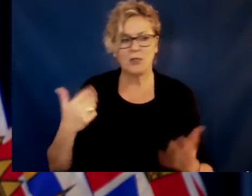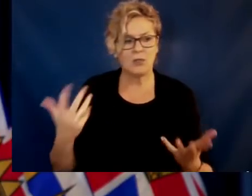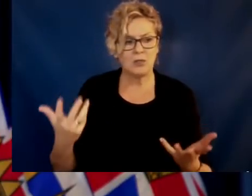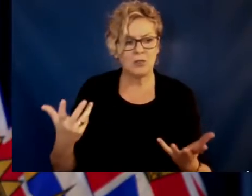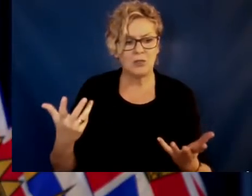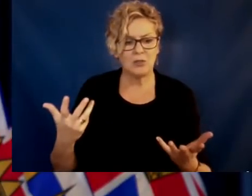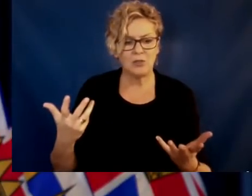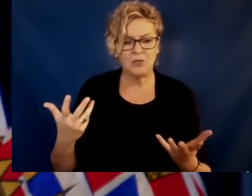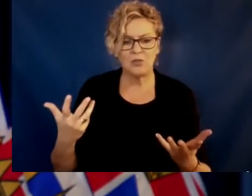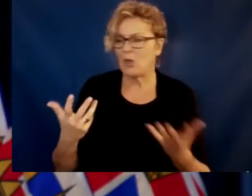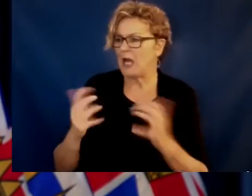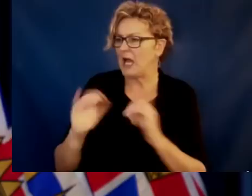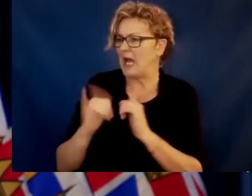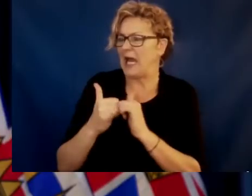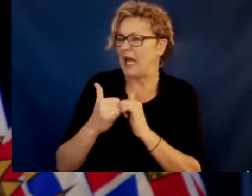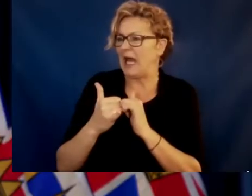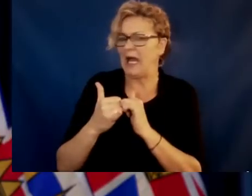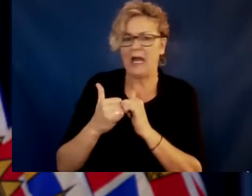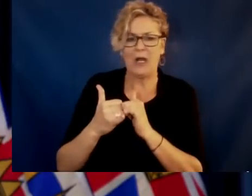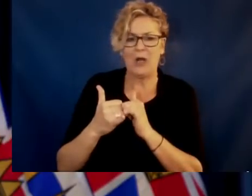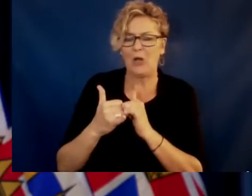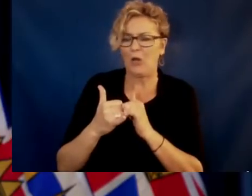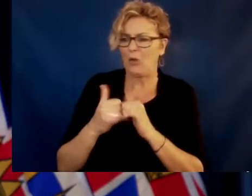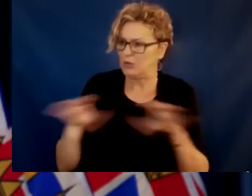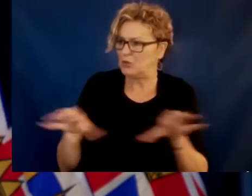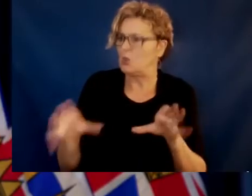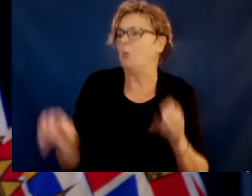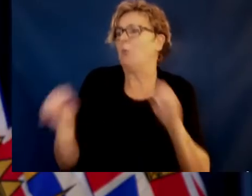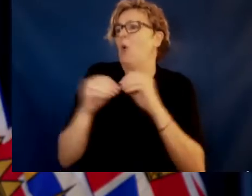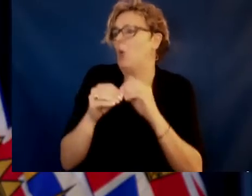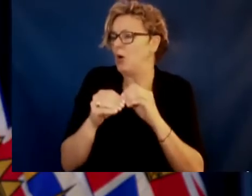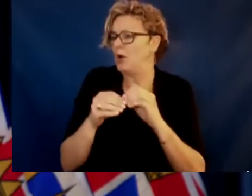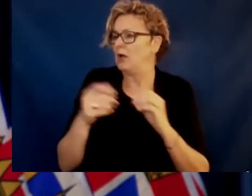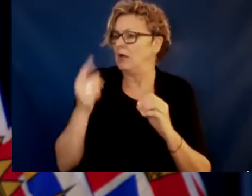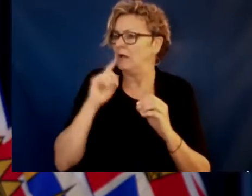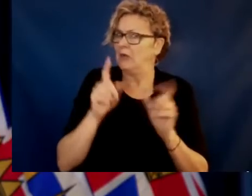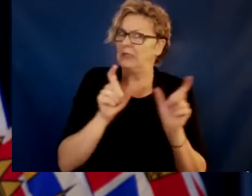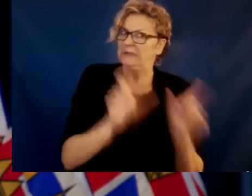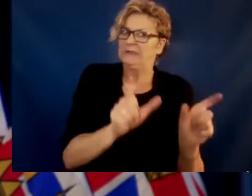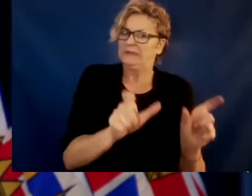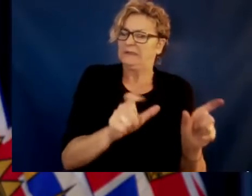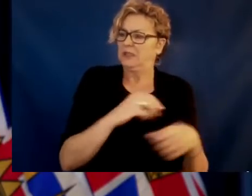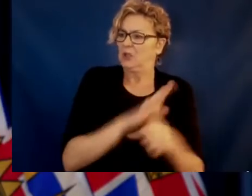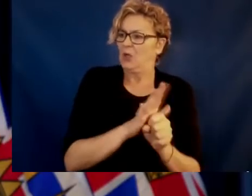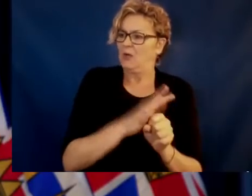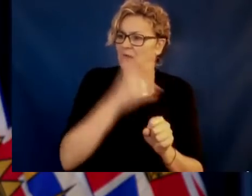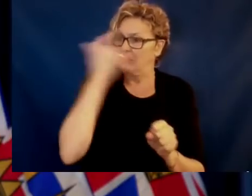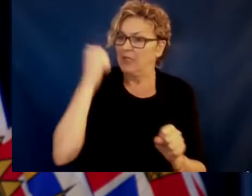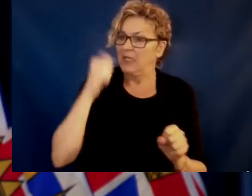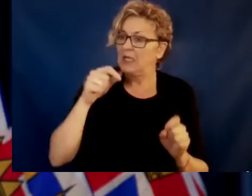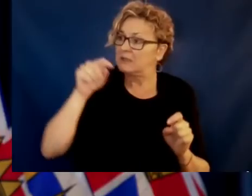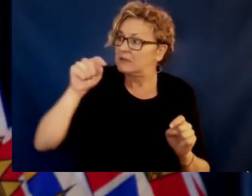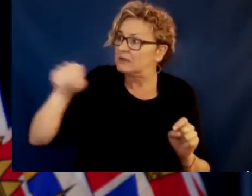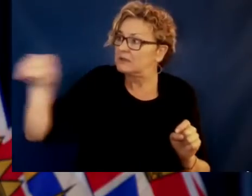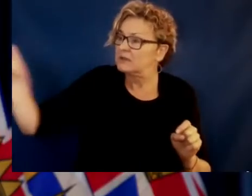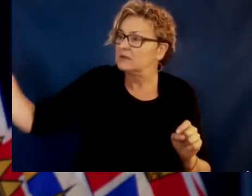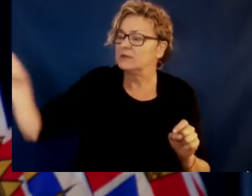this virus from spiralling out of control in this province when we're seeing now a record number of daily cases in this